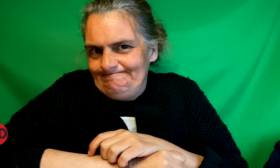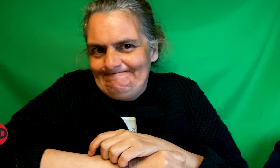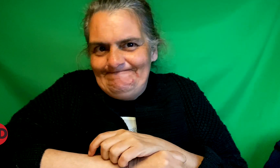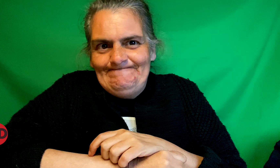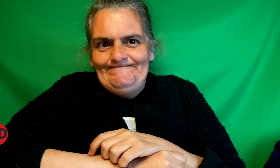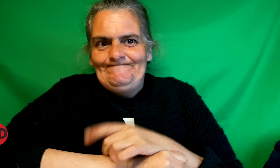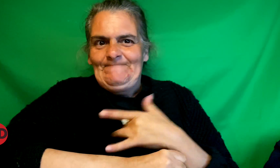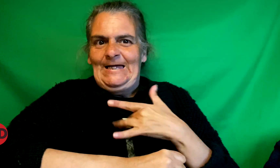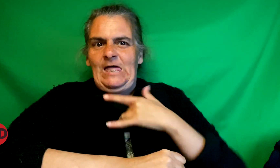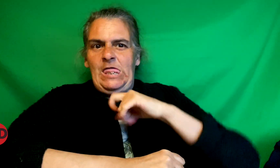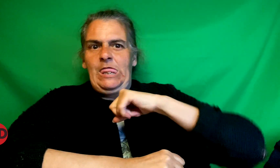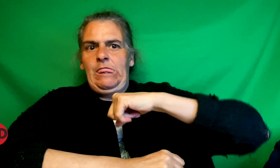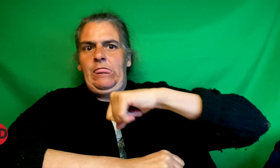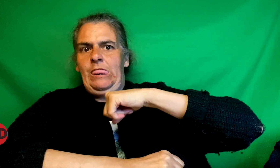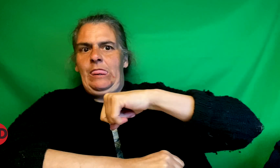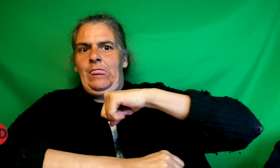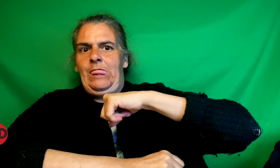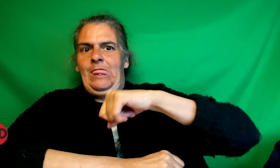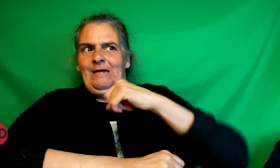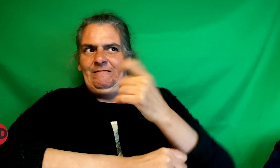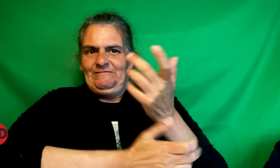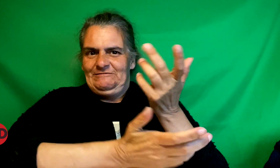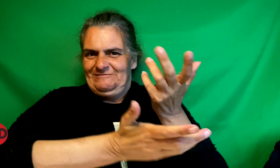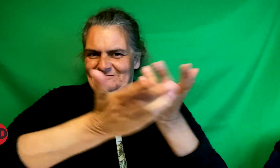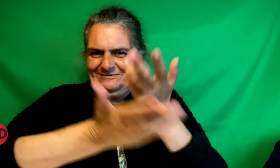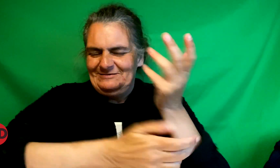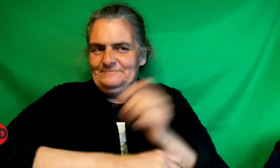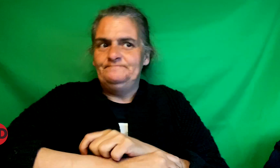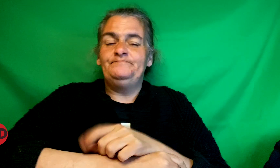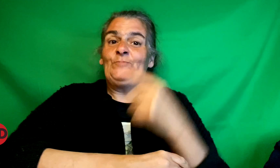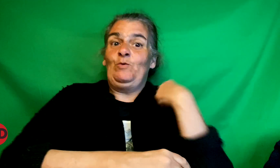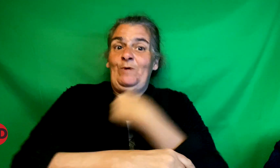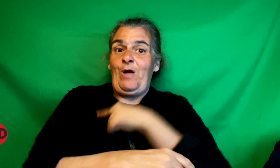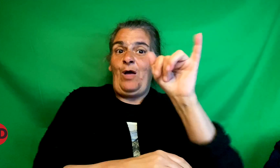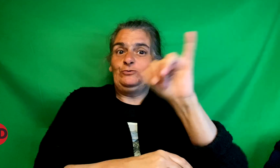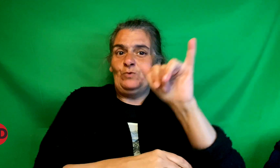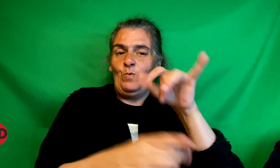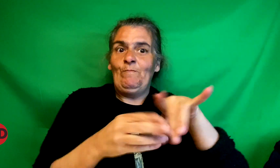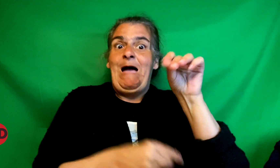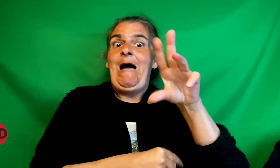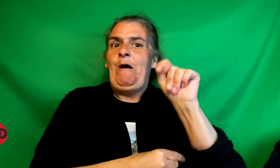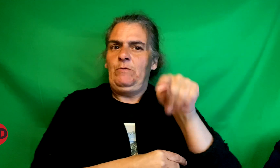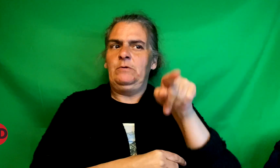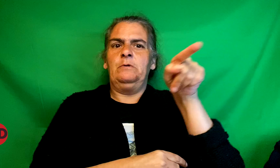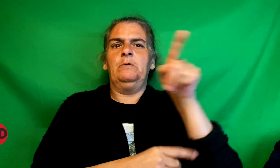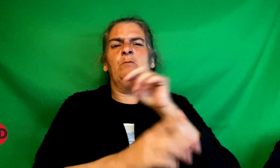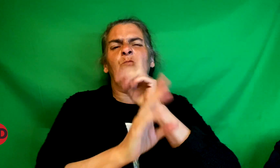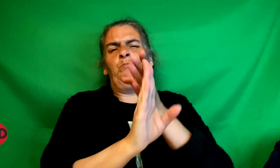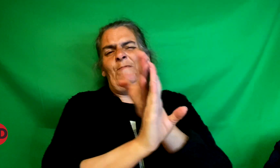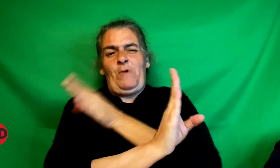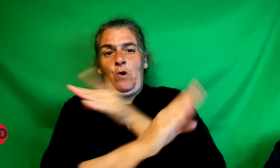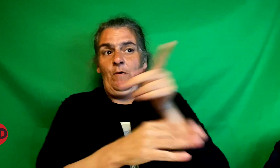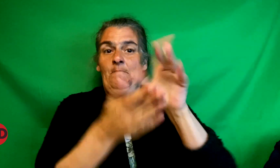We also found out that before she became MP, involved in politics